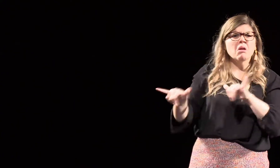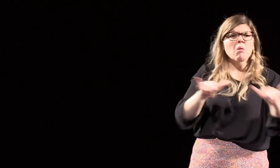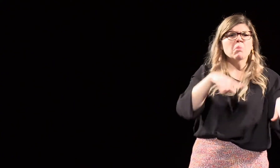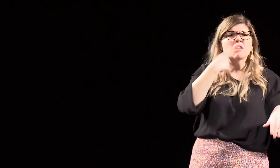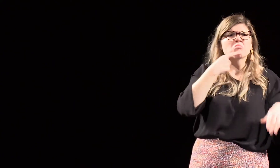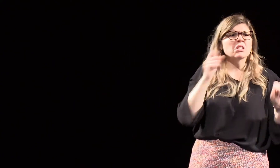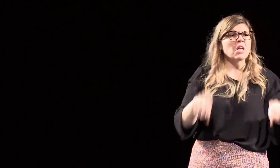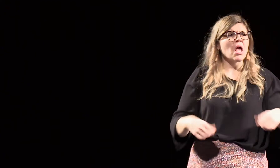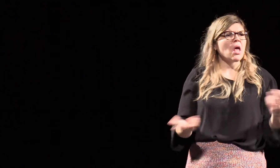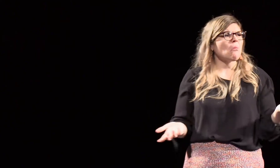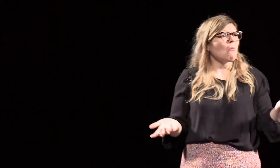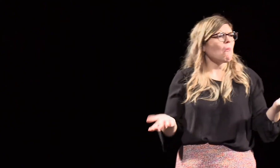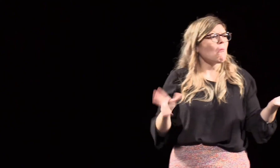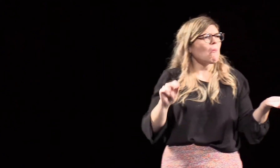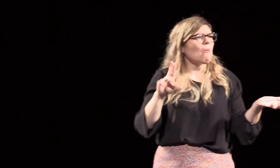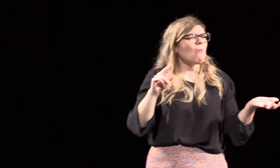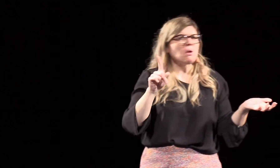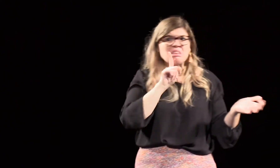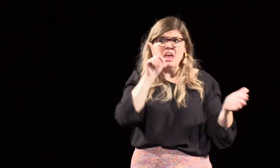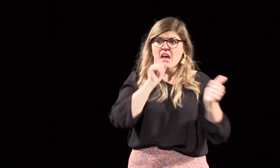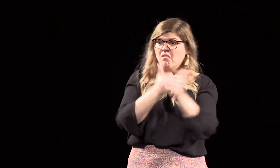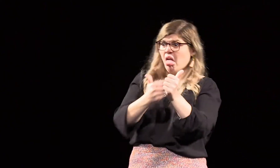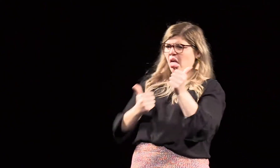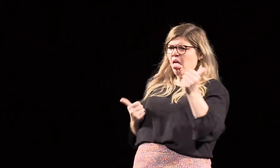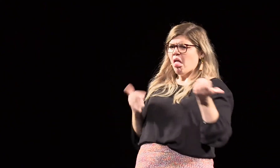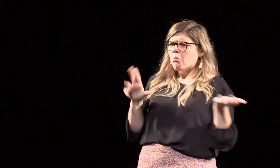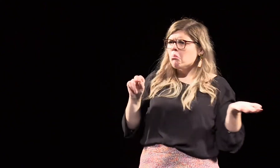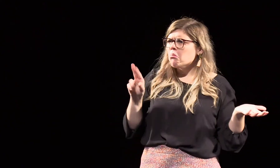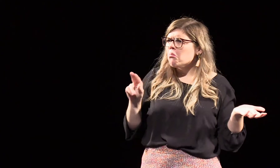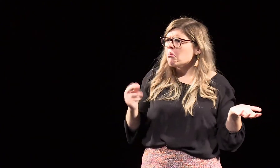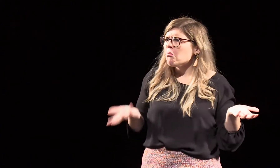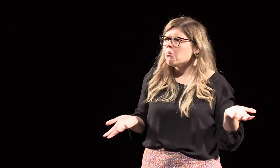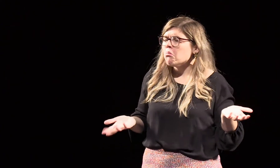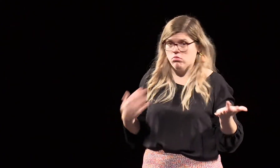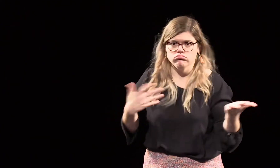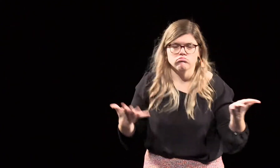"Doesn't matter if it's spoken with English "or through sign language.